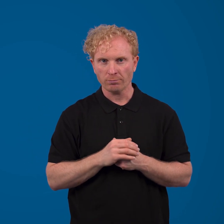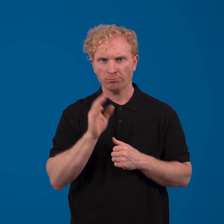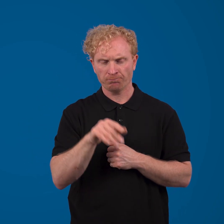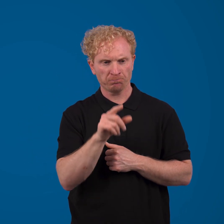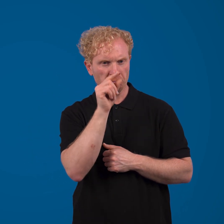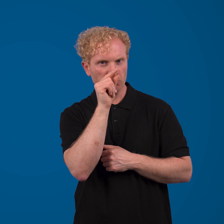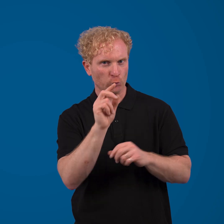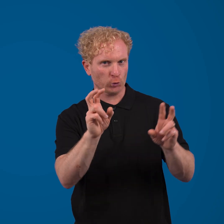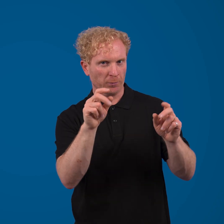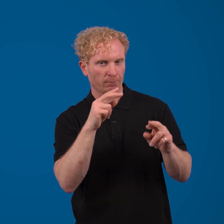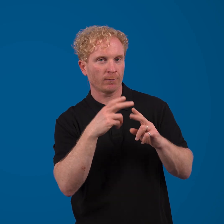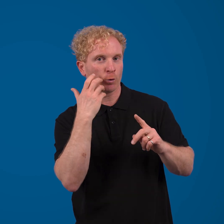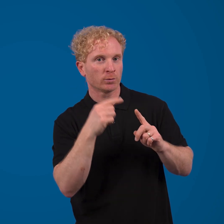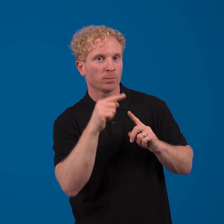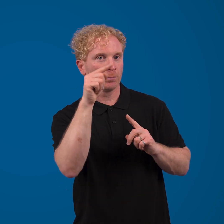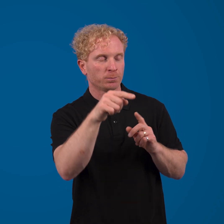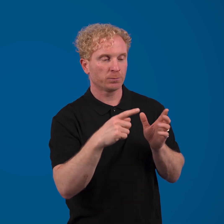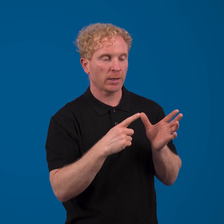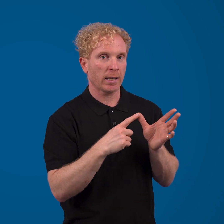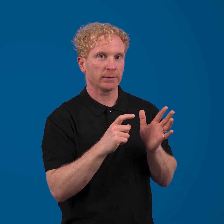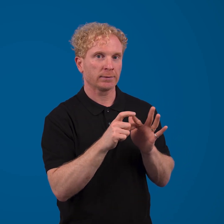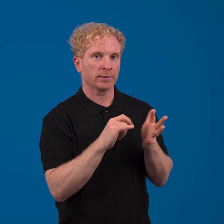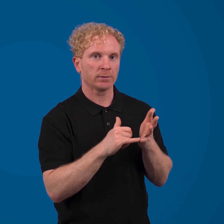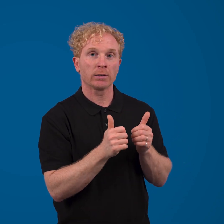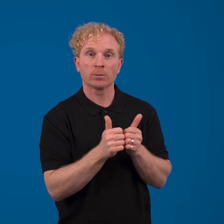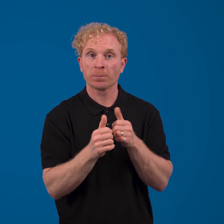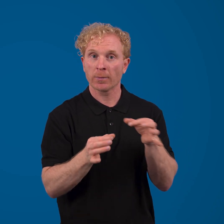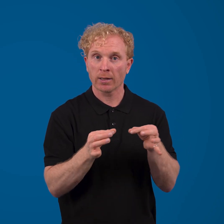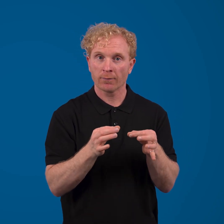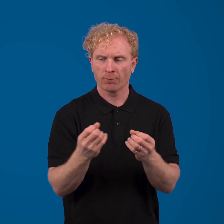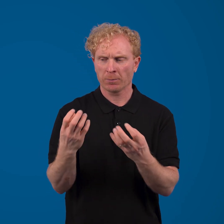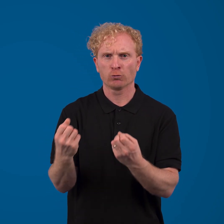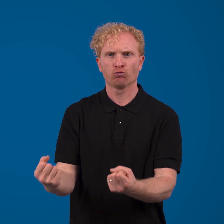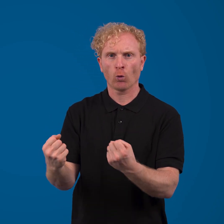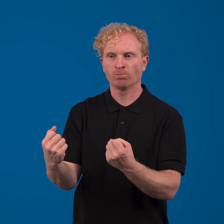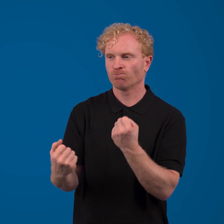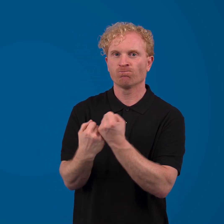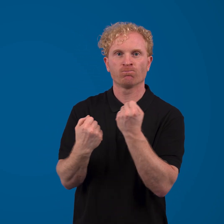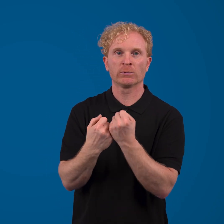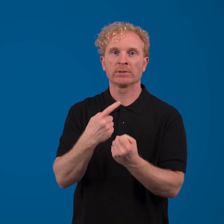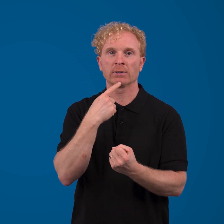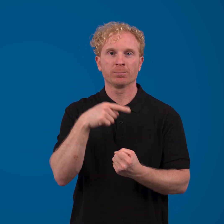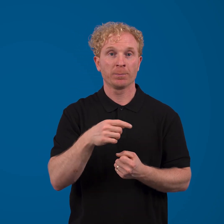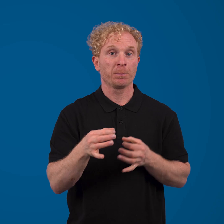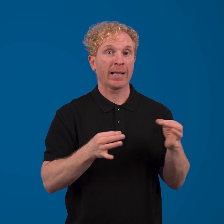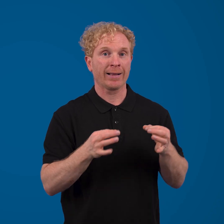On potential topics for future ADS Associated Plans, feedback strongly supported a plan for